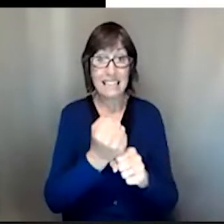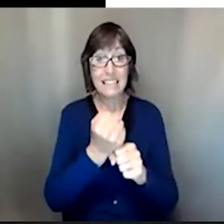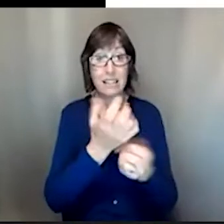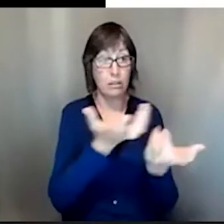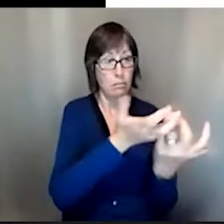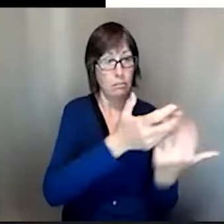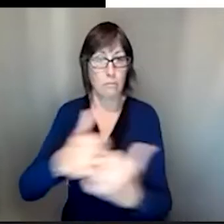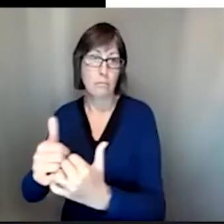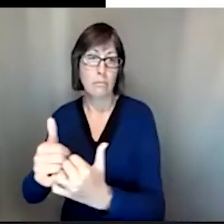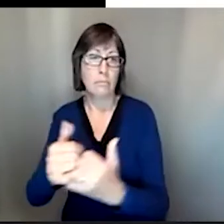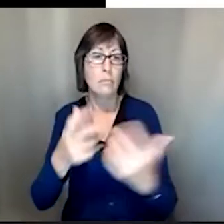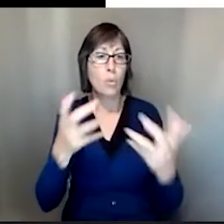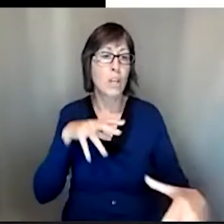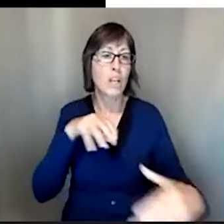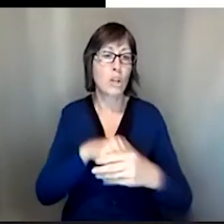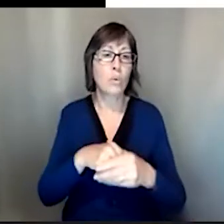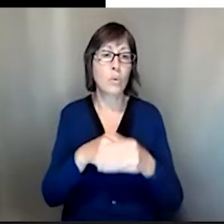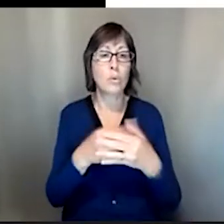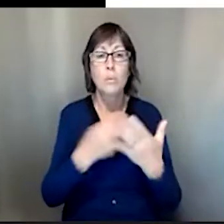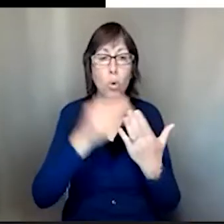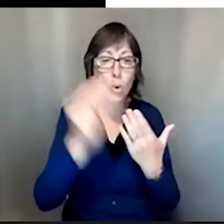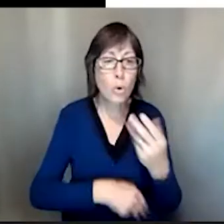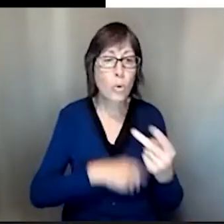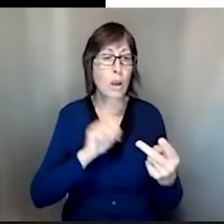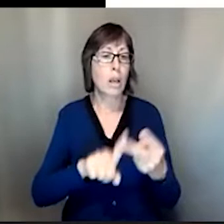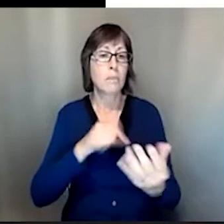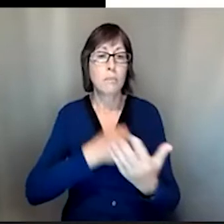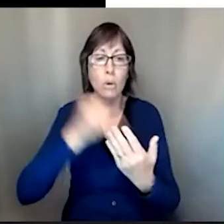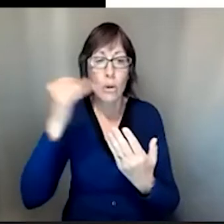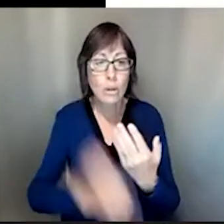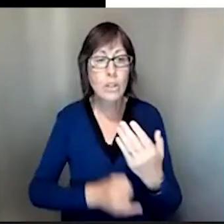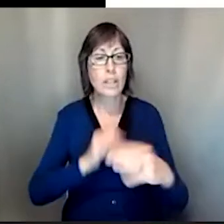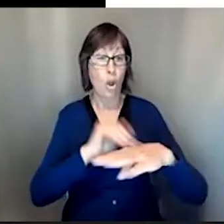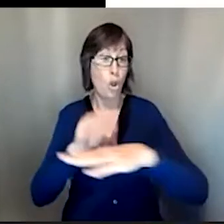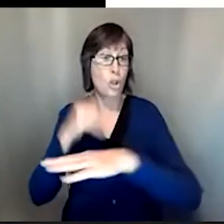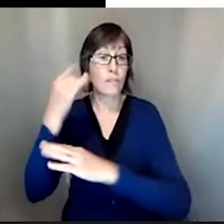community programming, calls for artists, community engagement and the procurement of